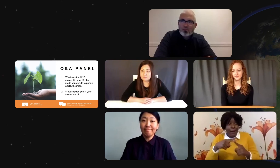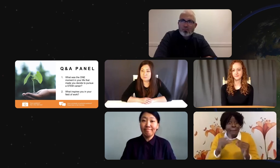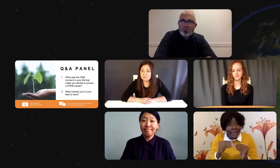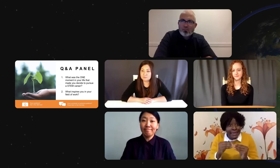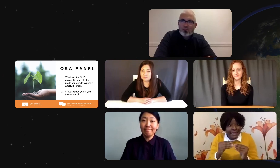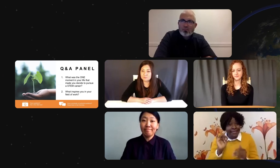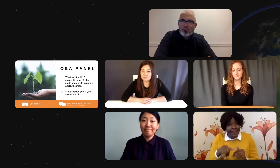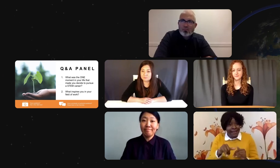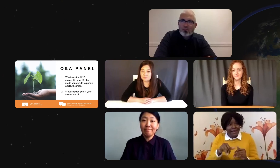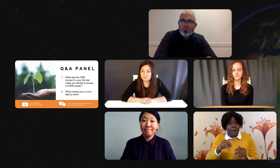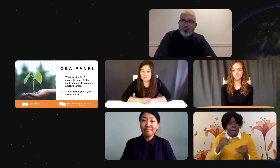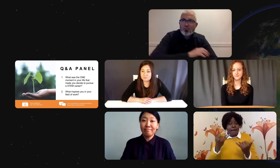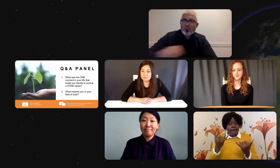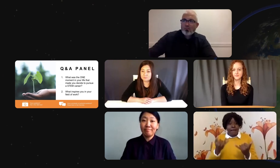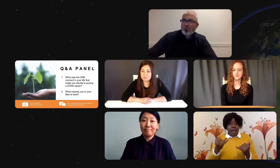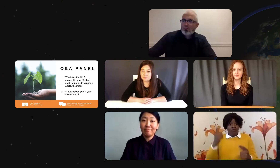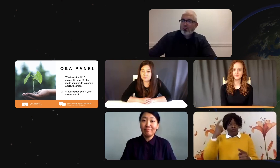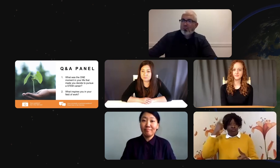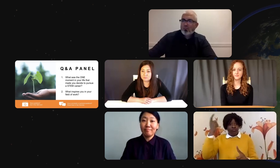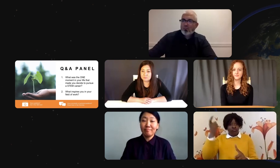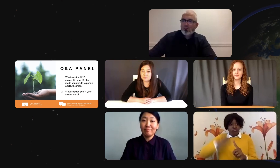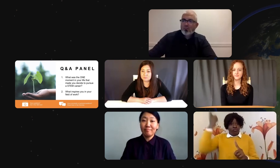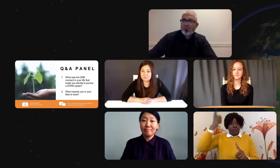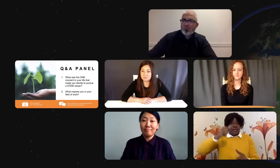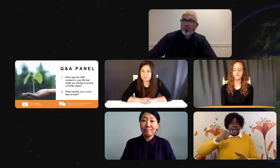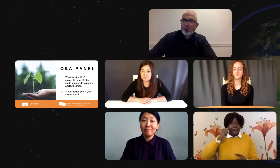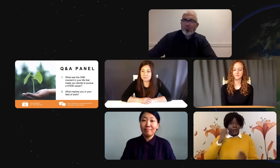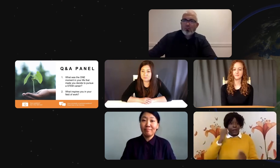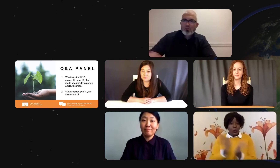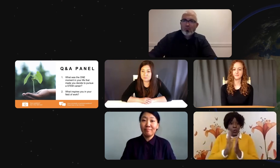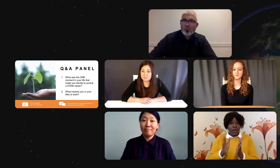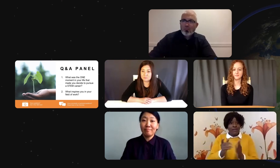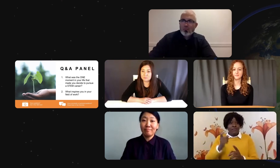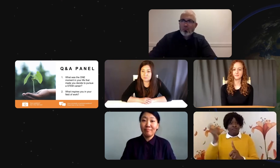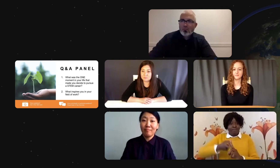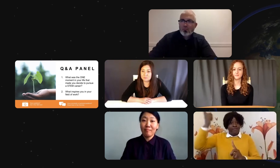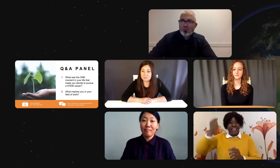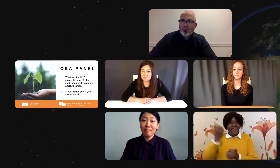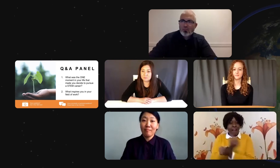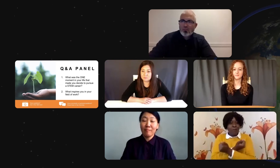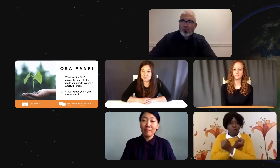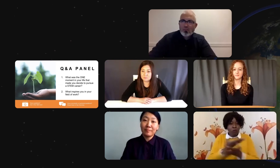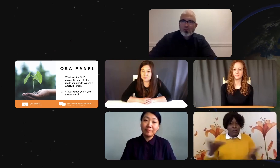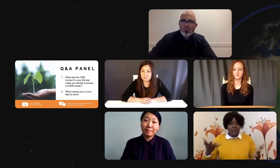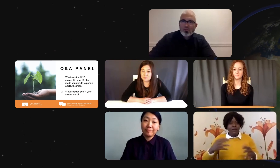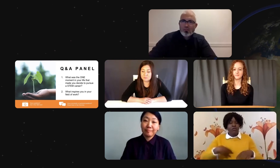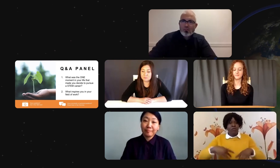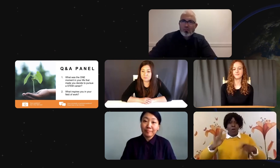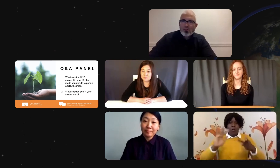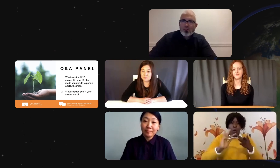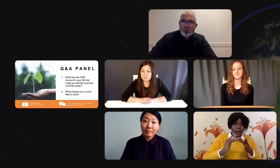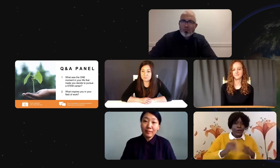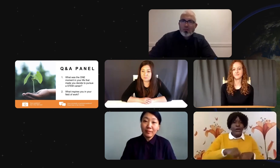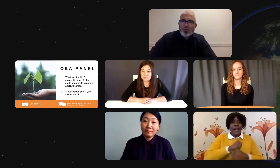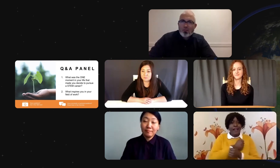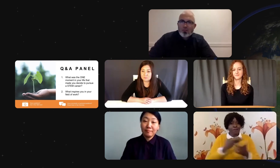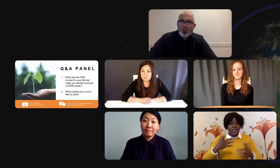I remember going to a meeting I didn't know about until the last minute and finding out